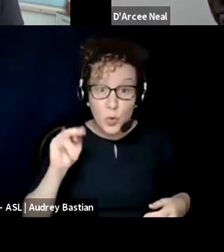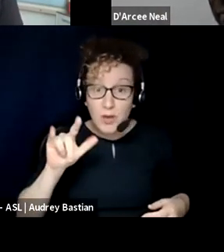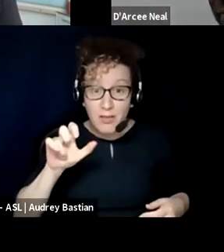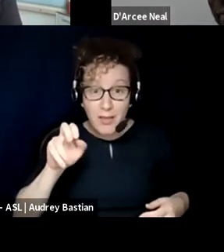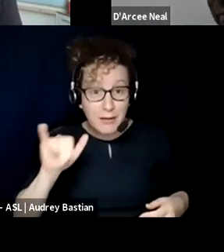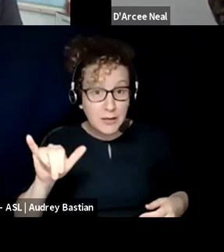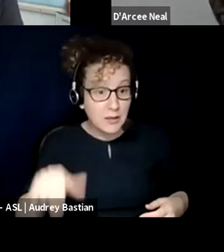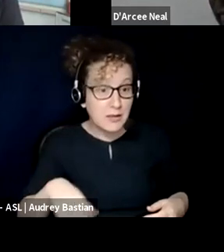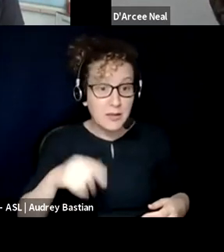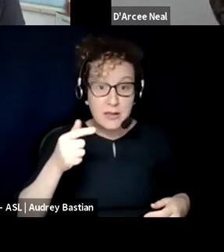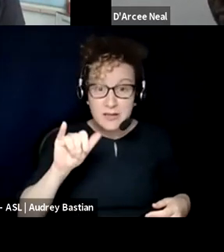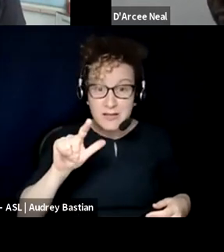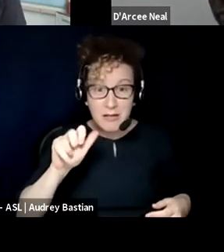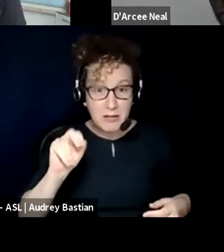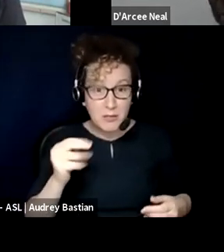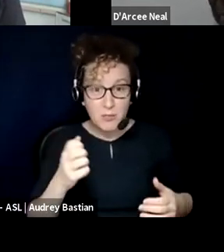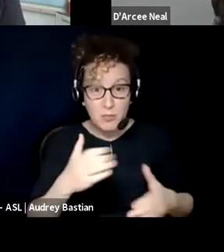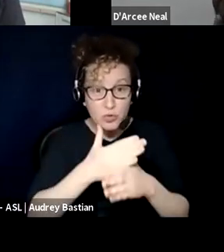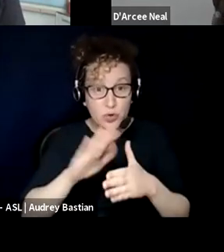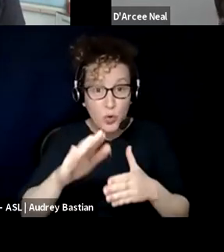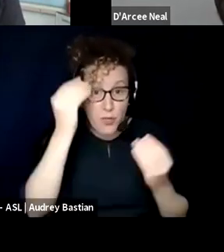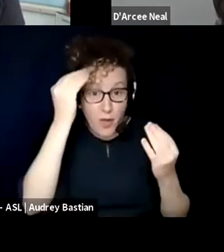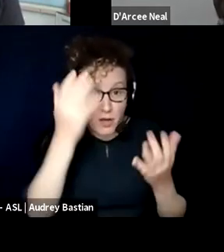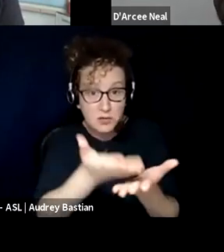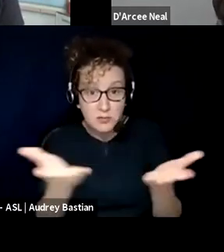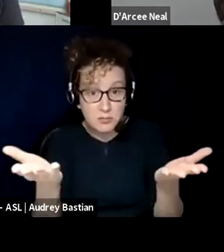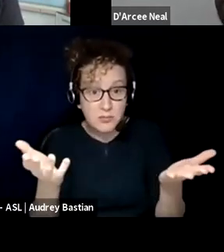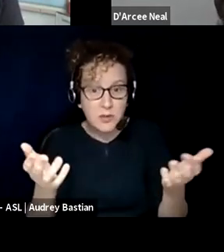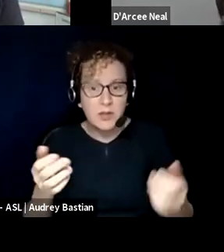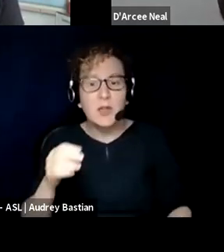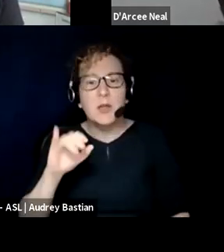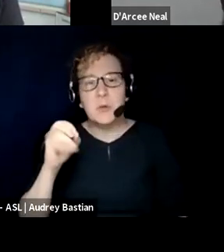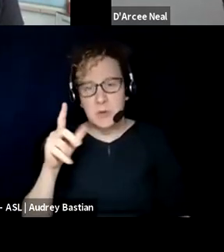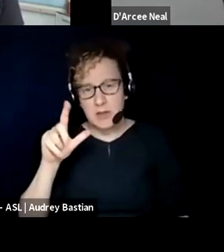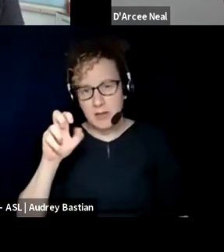thoughts? JOHILENY MERAN: Yes. I would like to add to